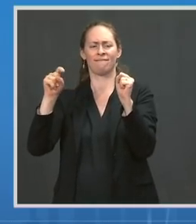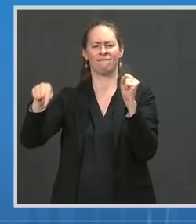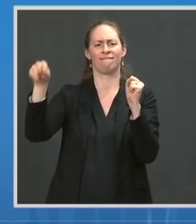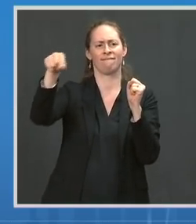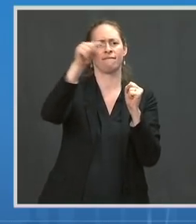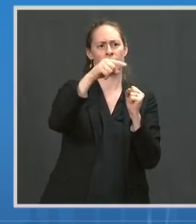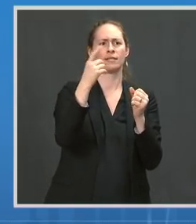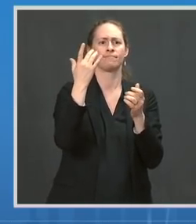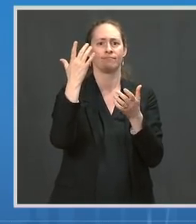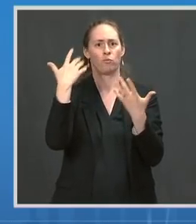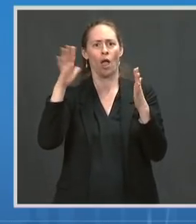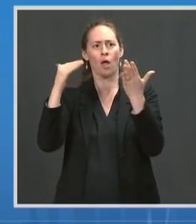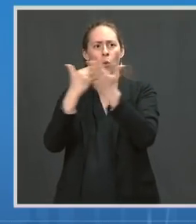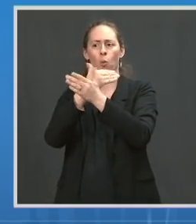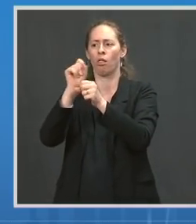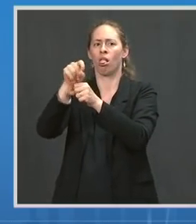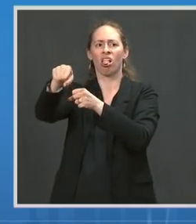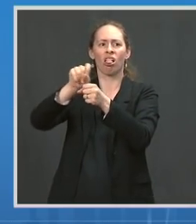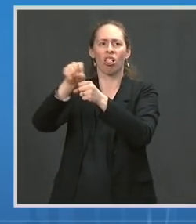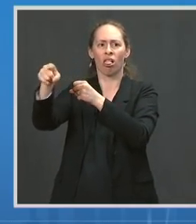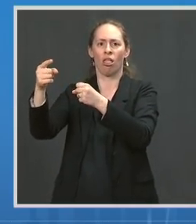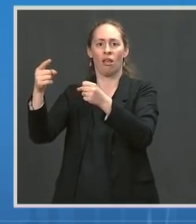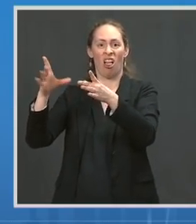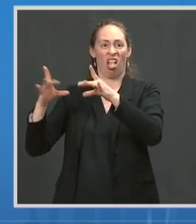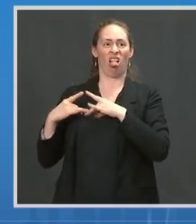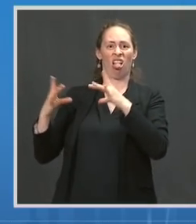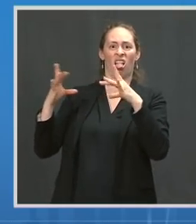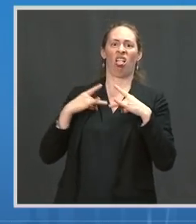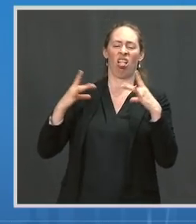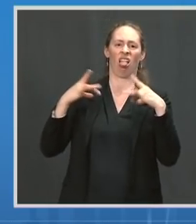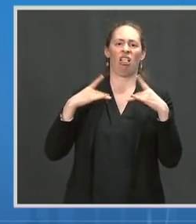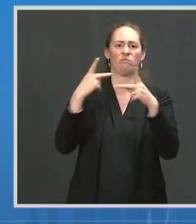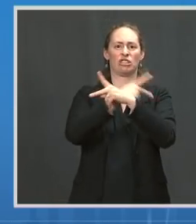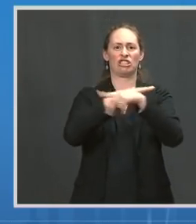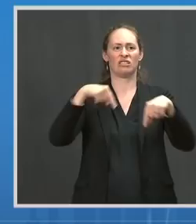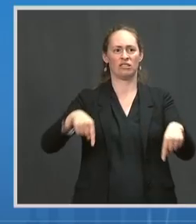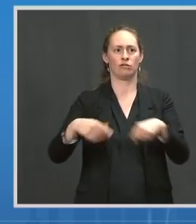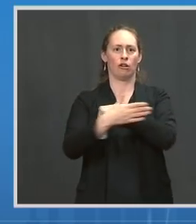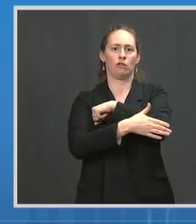that threaten both the rest of the world as well as the United States. And I look forward to having CDC --